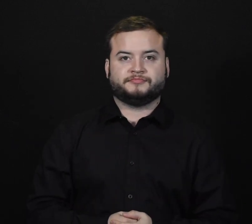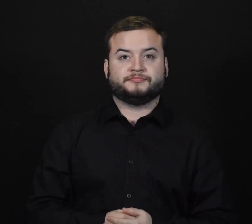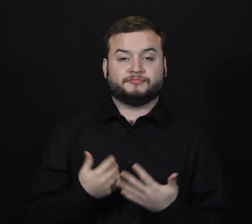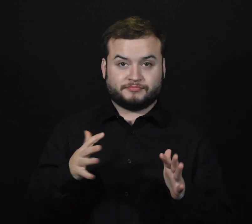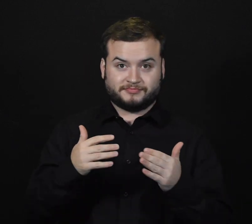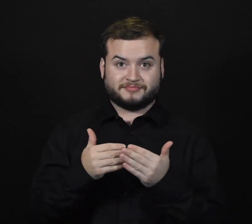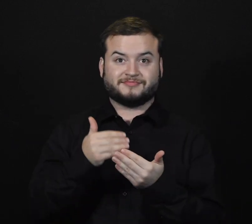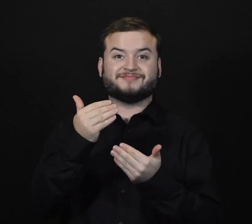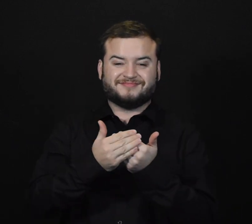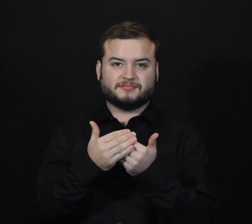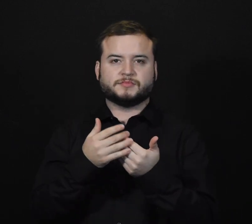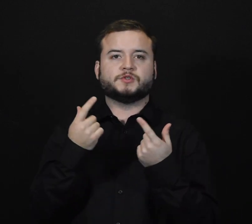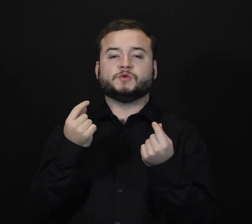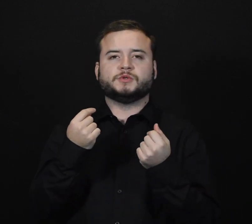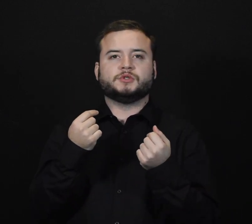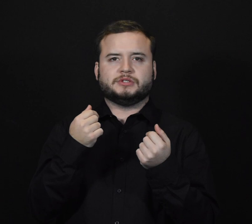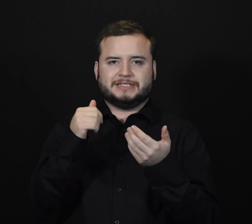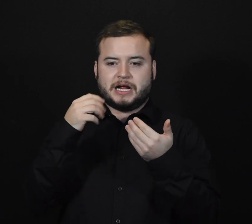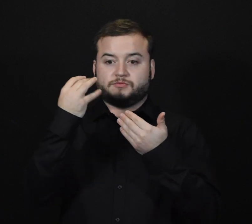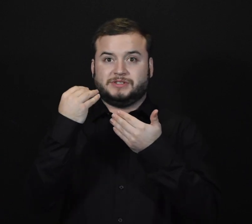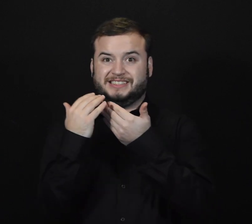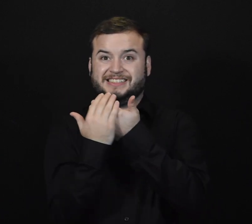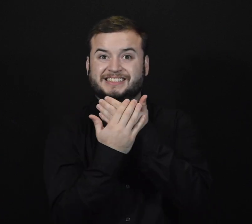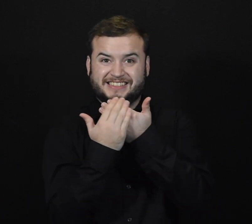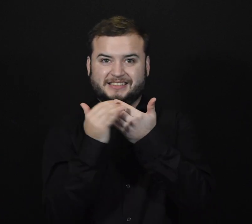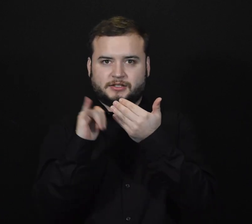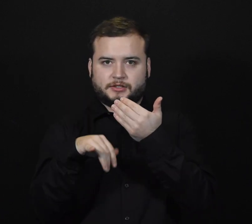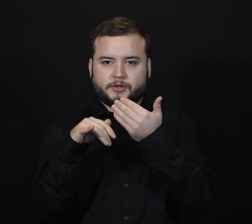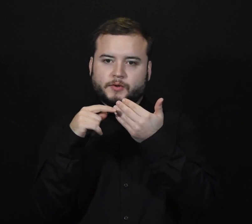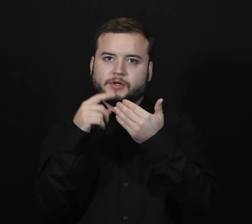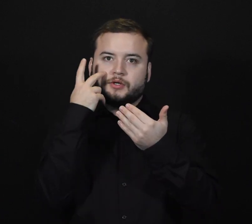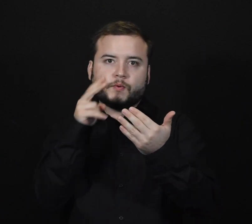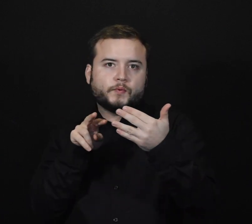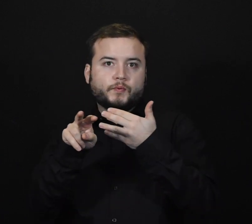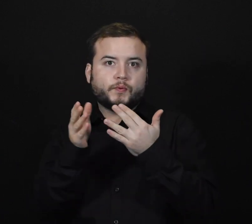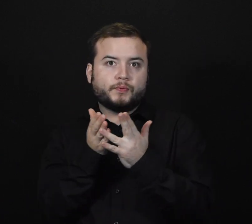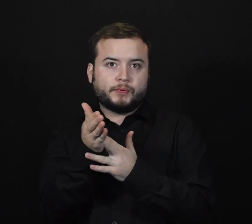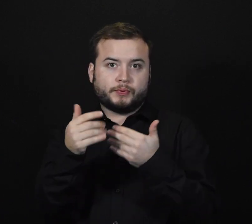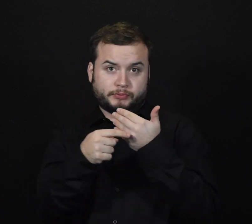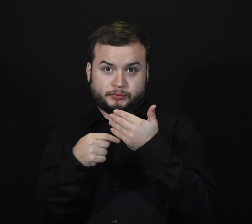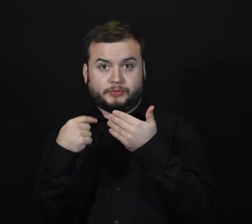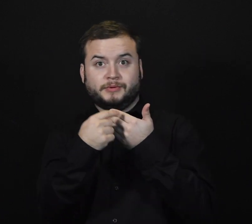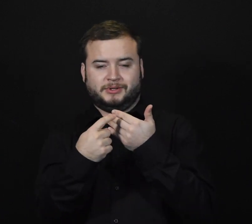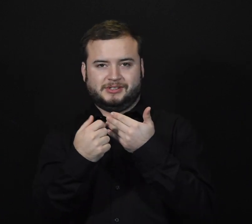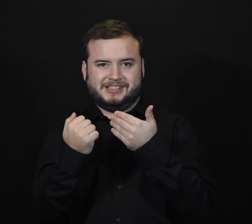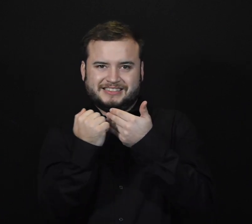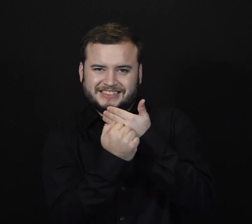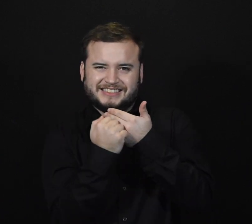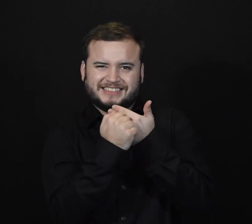Then, carefully wipe the outside of the transparent mask or face shield